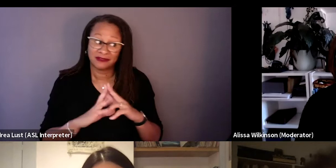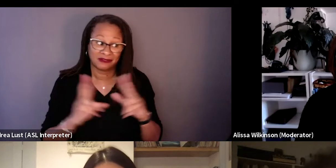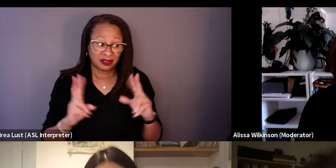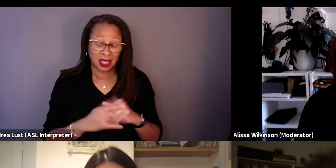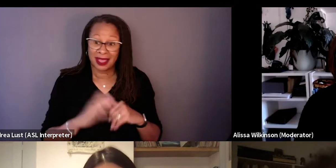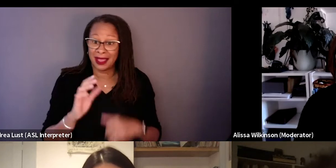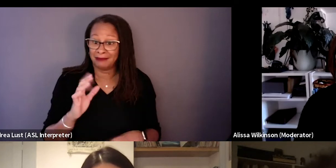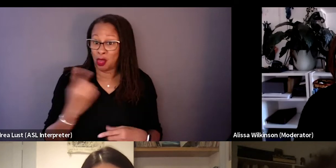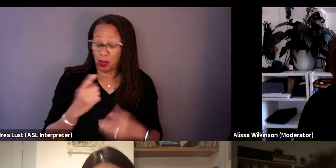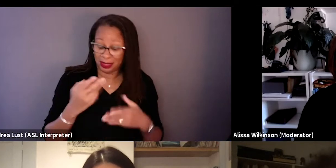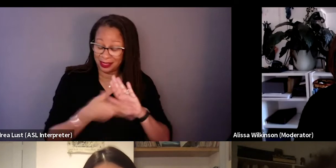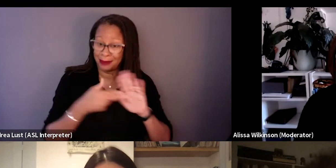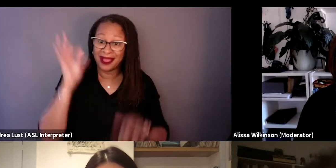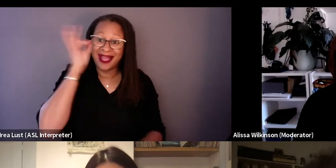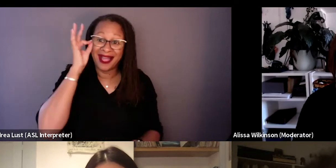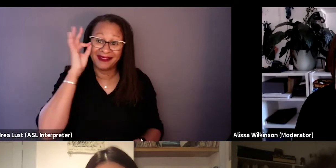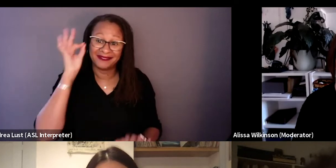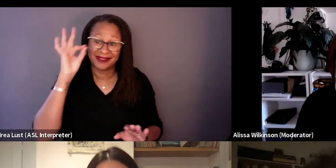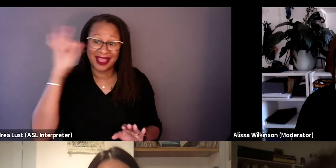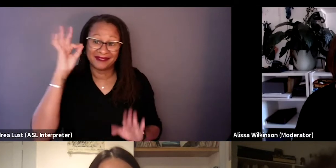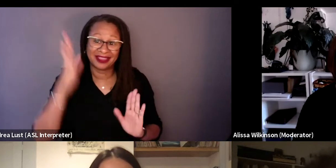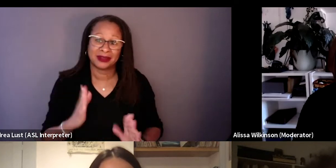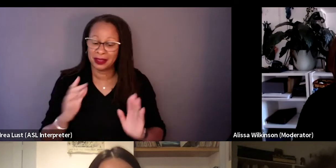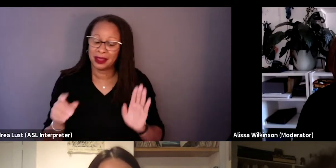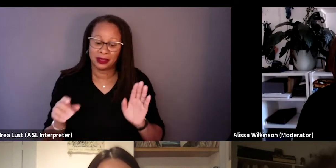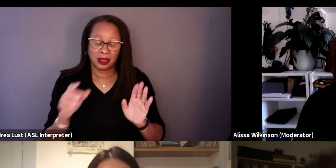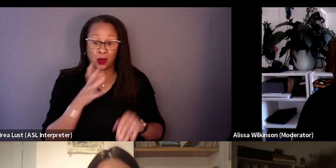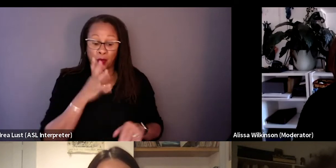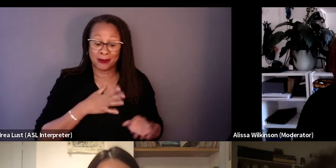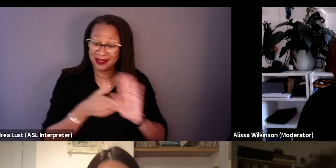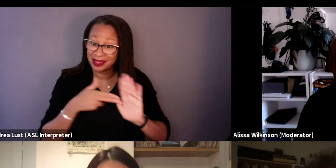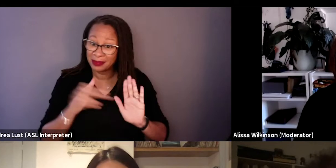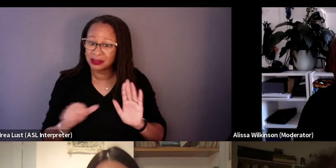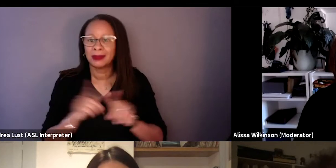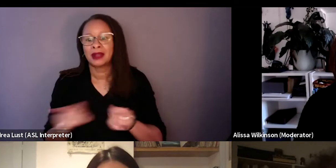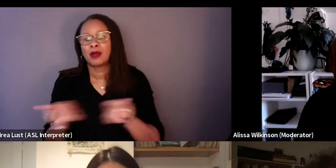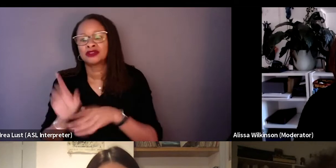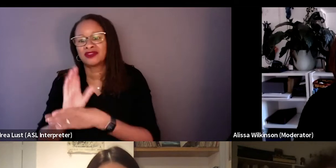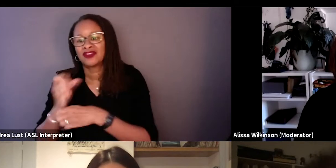you're not just a woman, you are also a filmmaker, a storyteller, and you have to listen to all sides